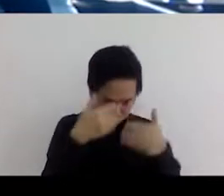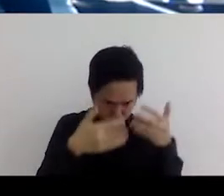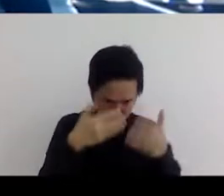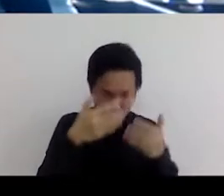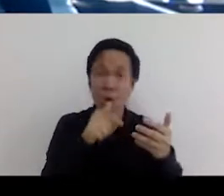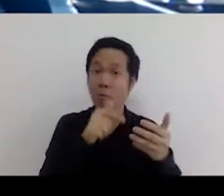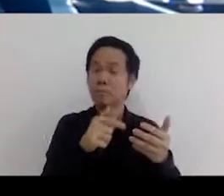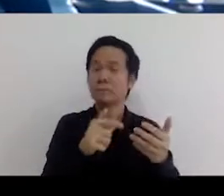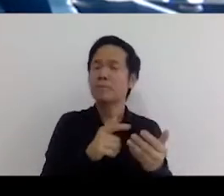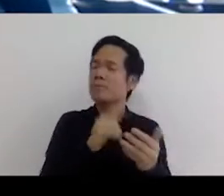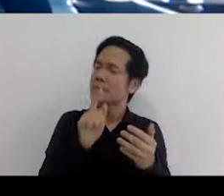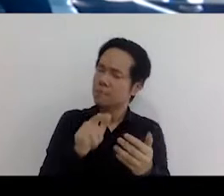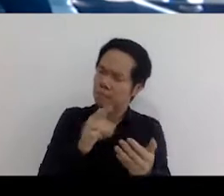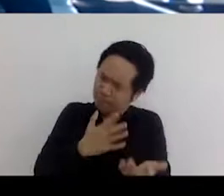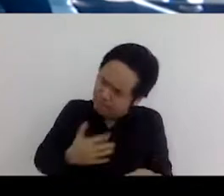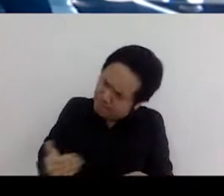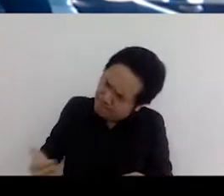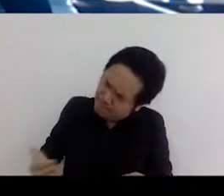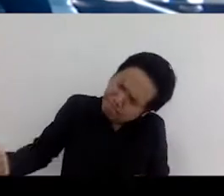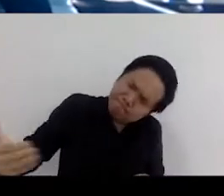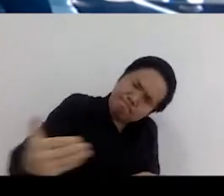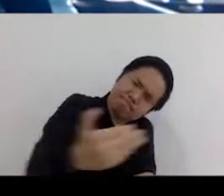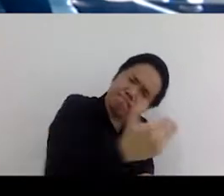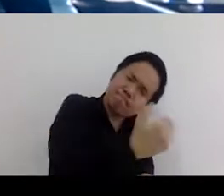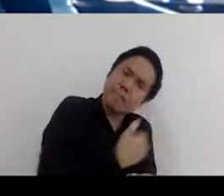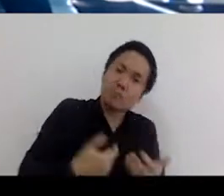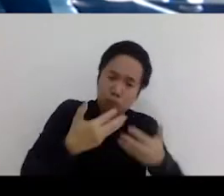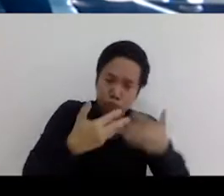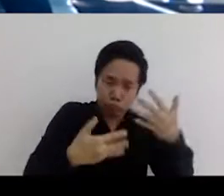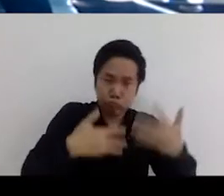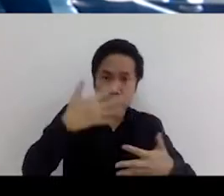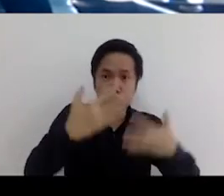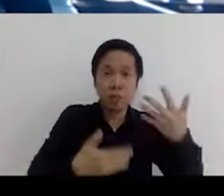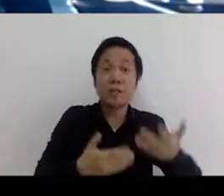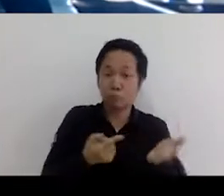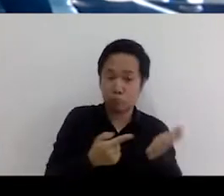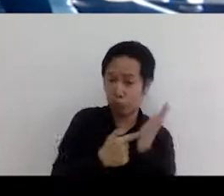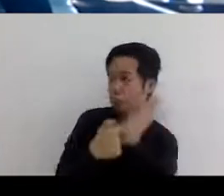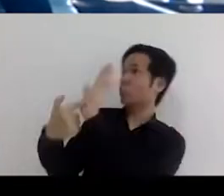Of course, the multiple agency focus is important. The issue of disability does not pertain to one agency only,